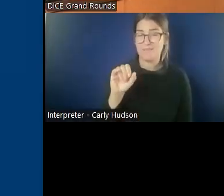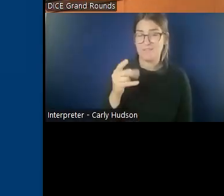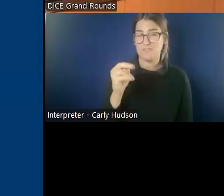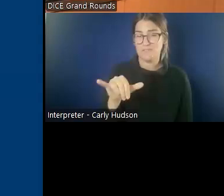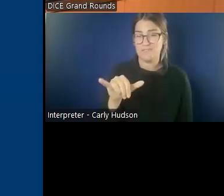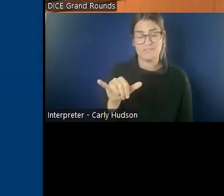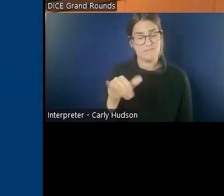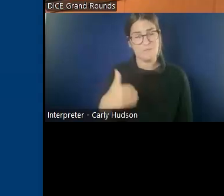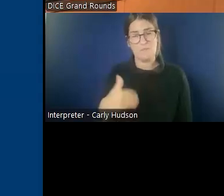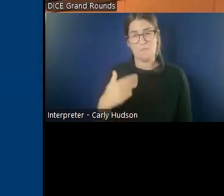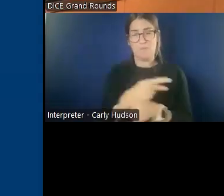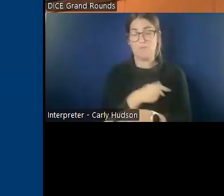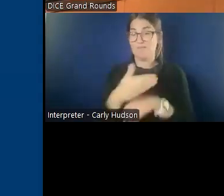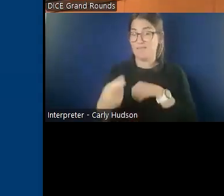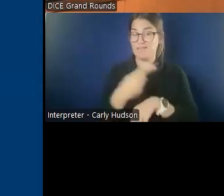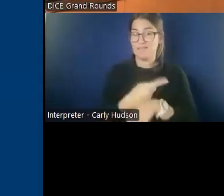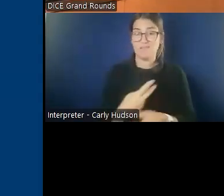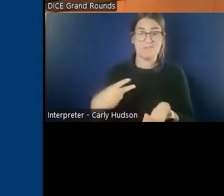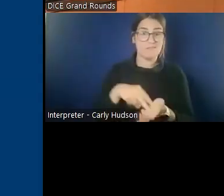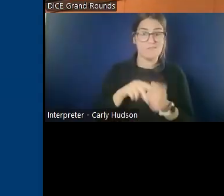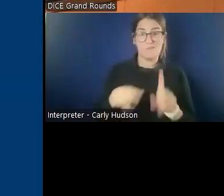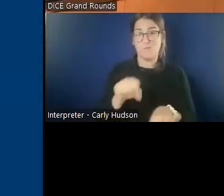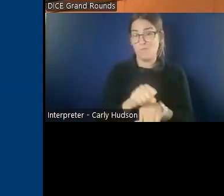to go to work and had to deal with sort all these feelings that I was feeling maybe it